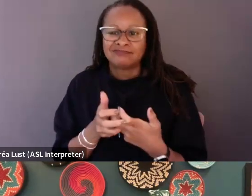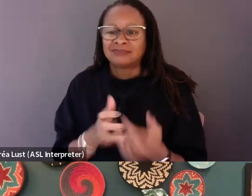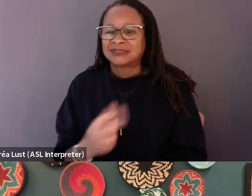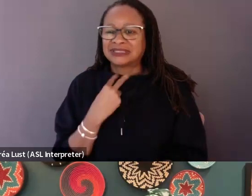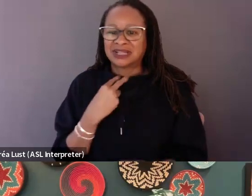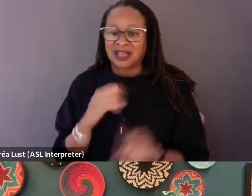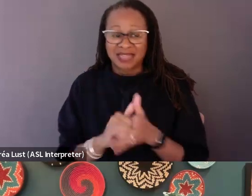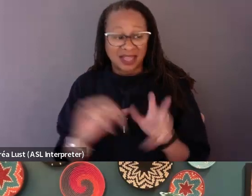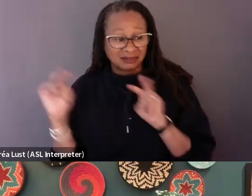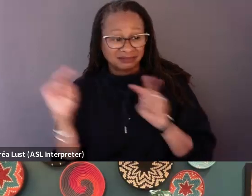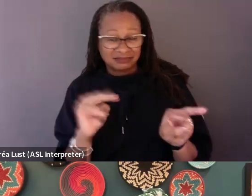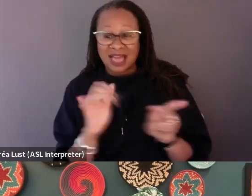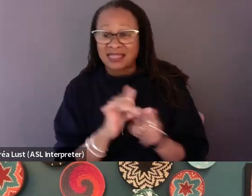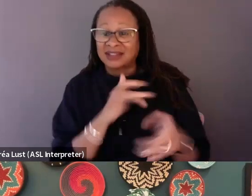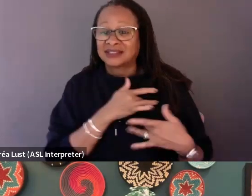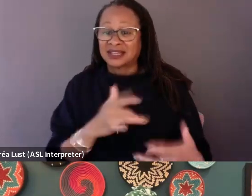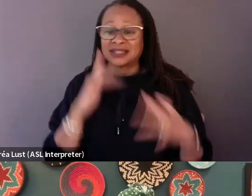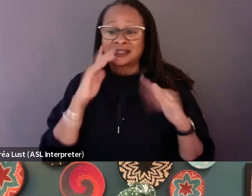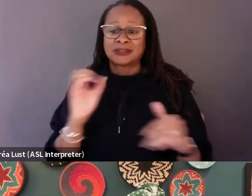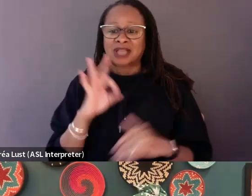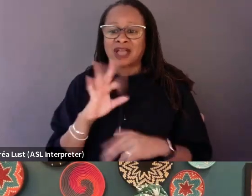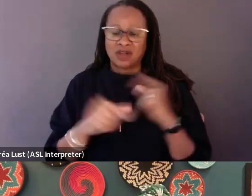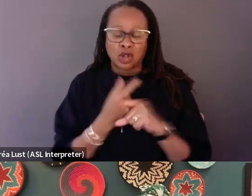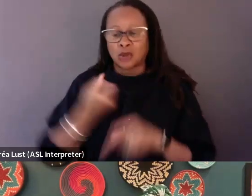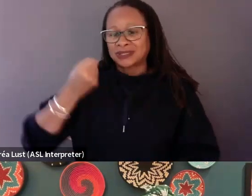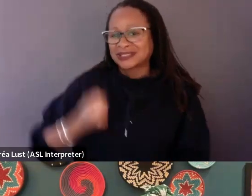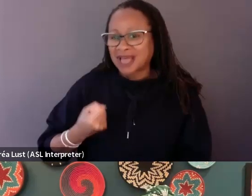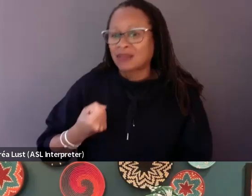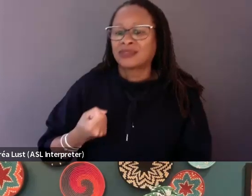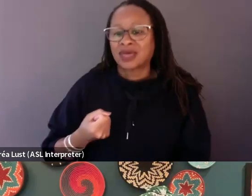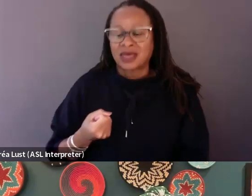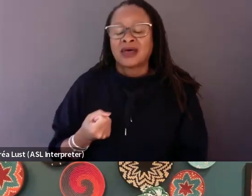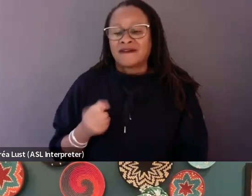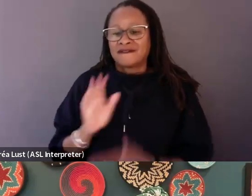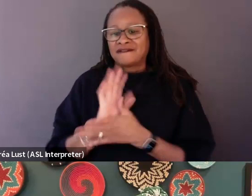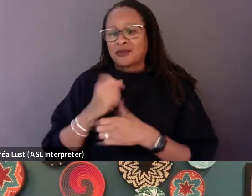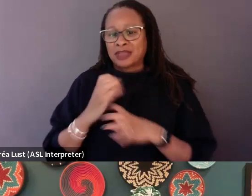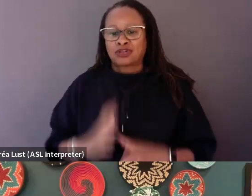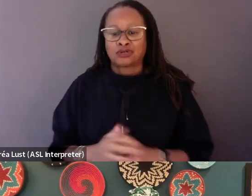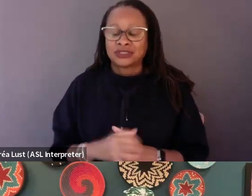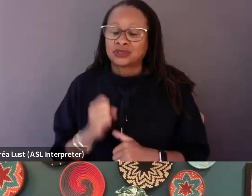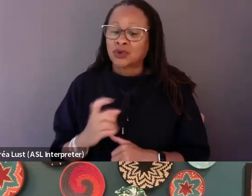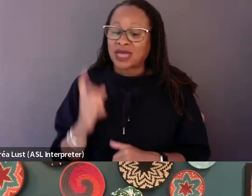that is usually expected of a global south filmmaker as they call us. So I think it was a matter of time